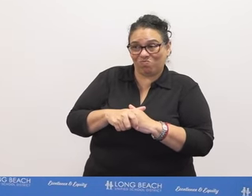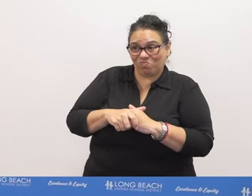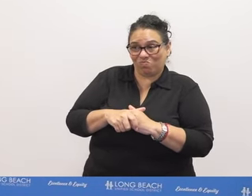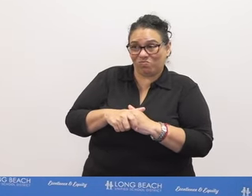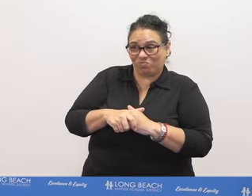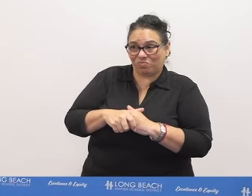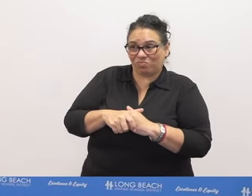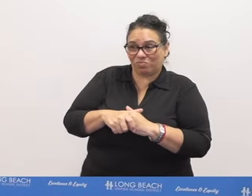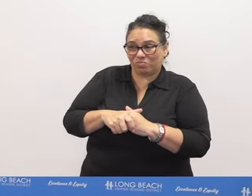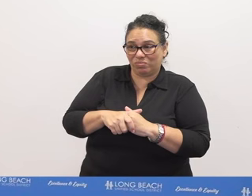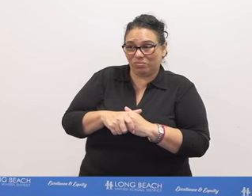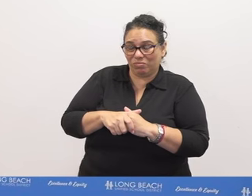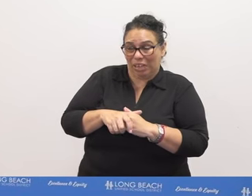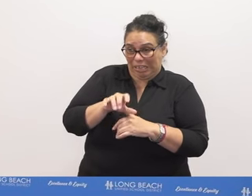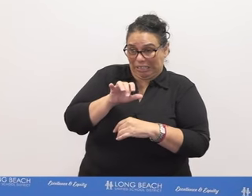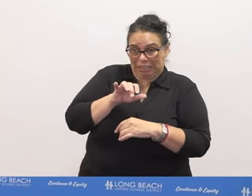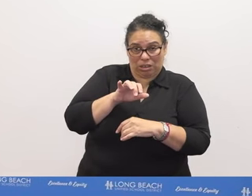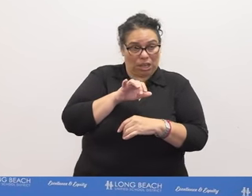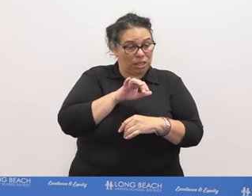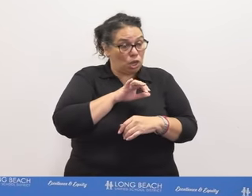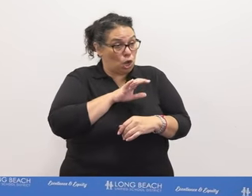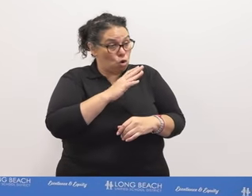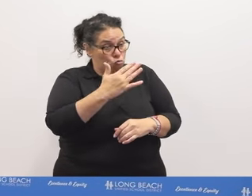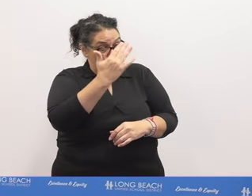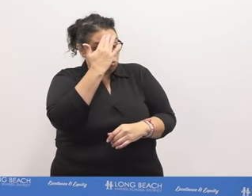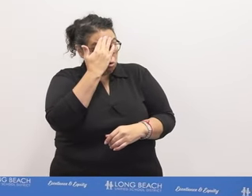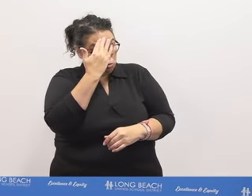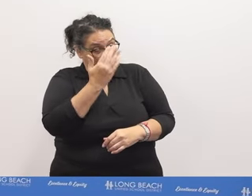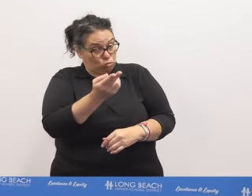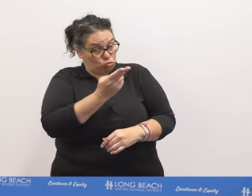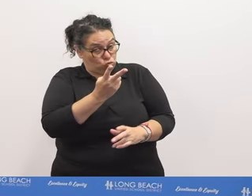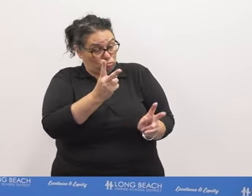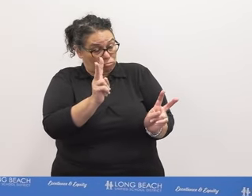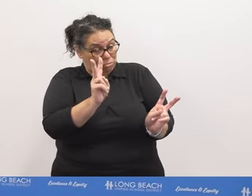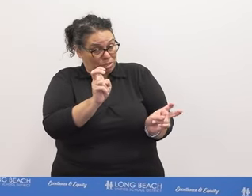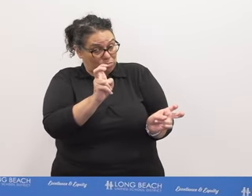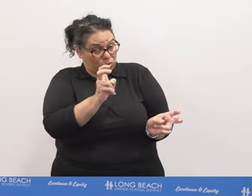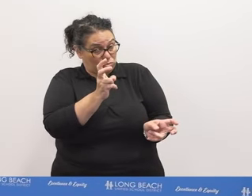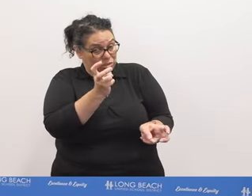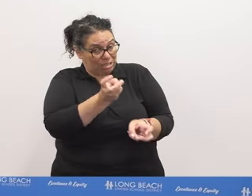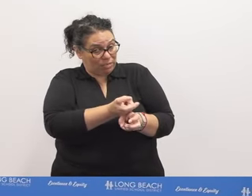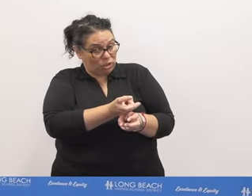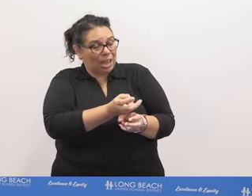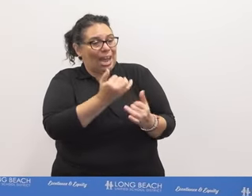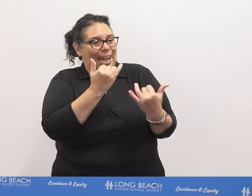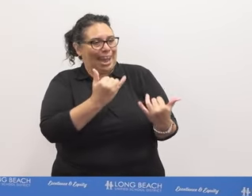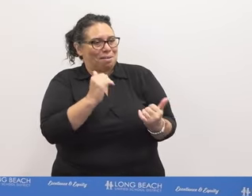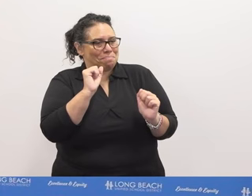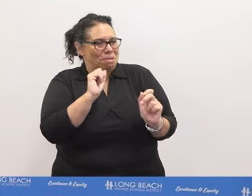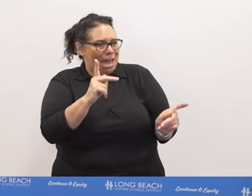[Erik Miller] And with that said, knowing that those were subjects that were really difficult, now that you're on campus and you have these supports,